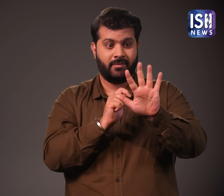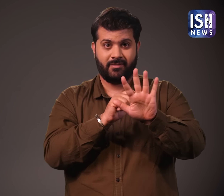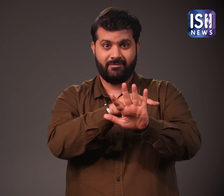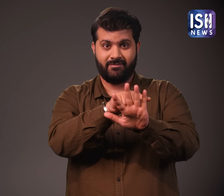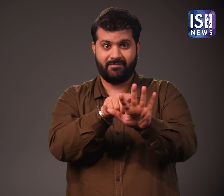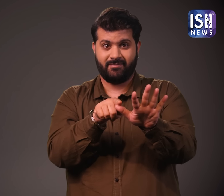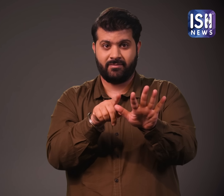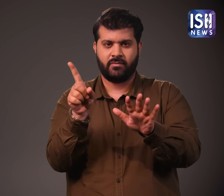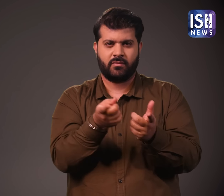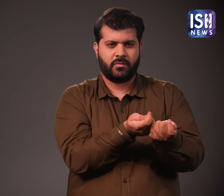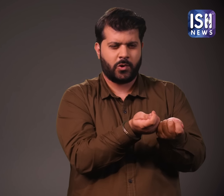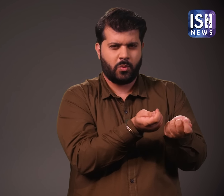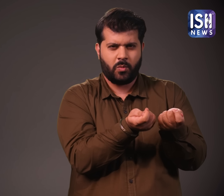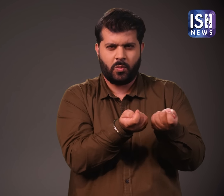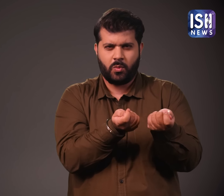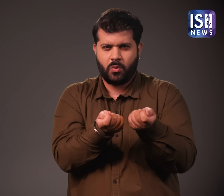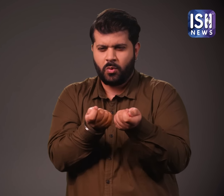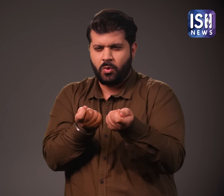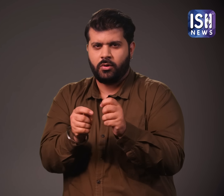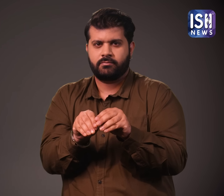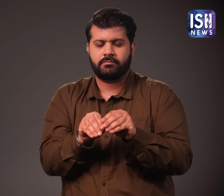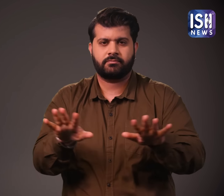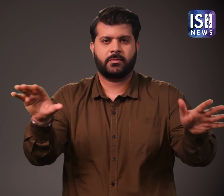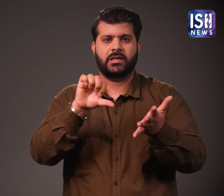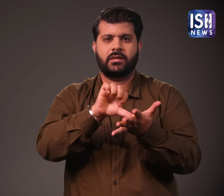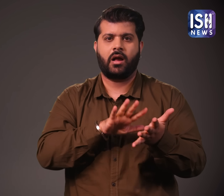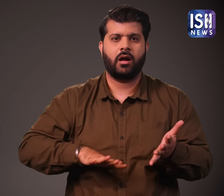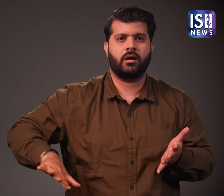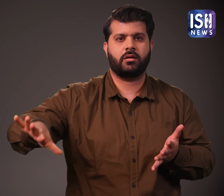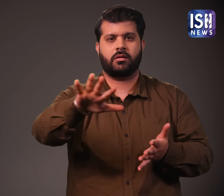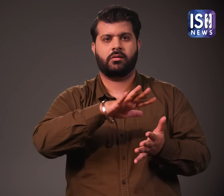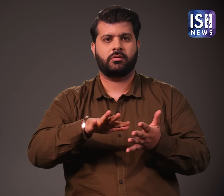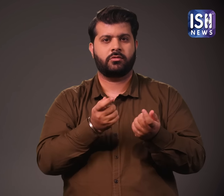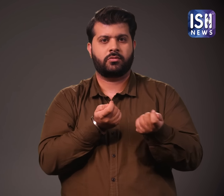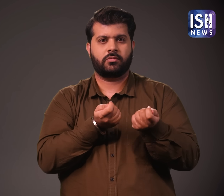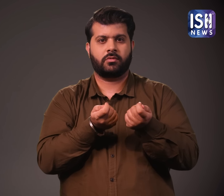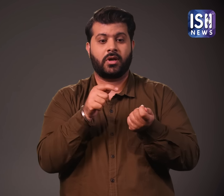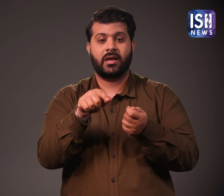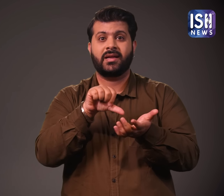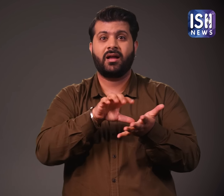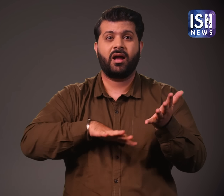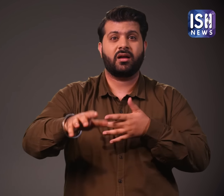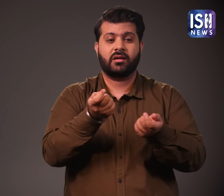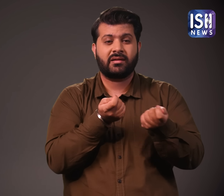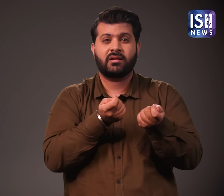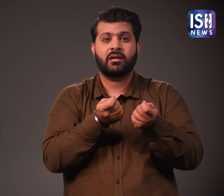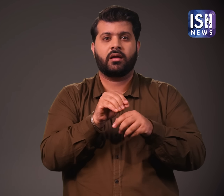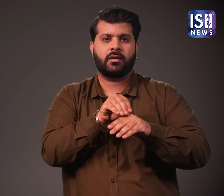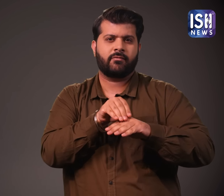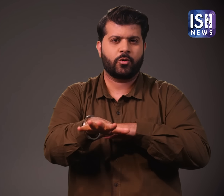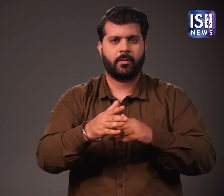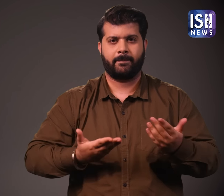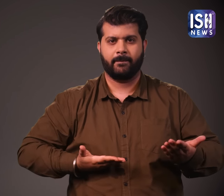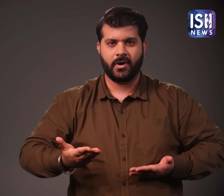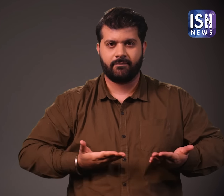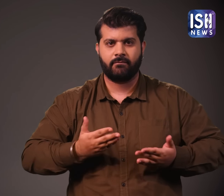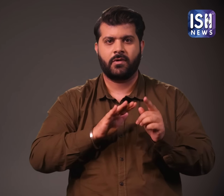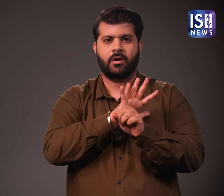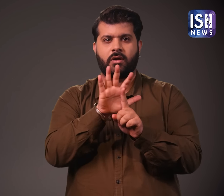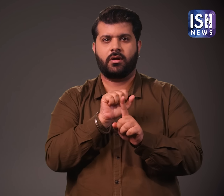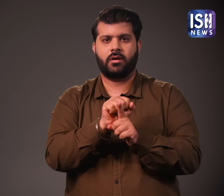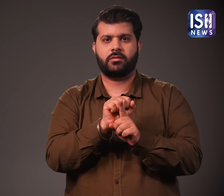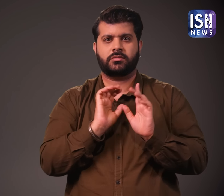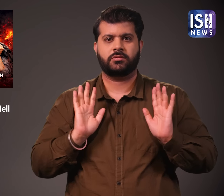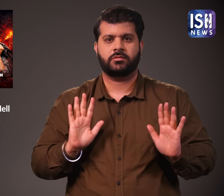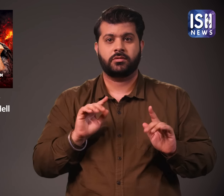These five areas that Khamenei had influenced and shaped Iranian public behavior and culture.